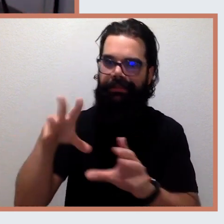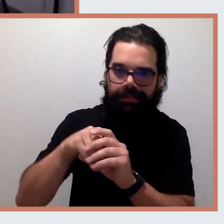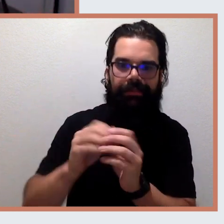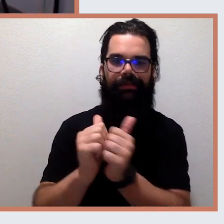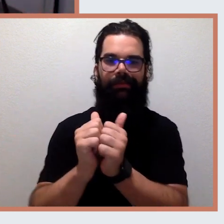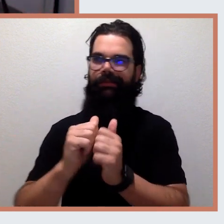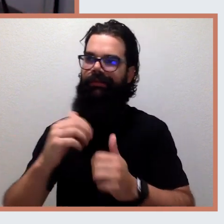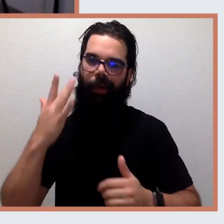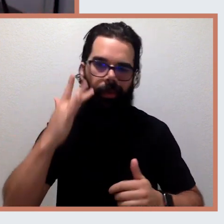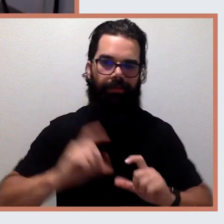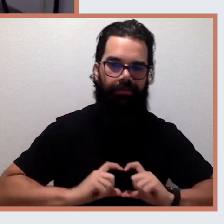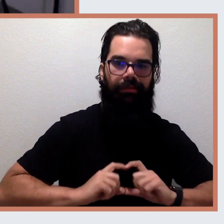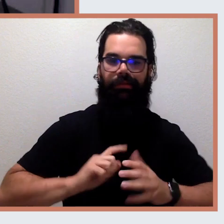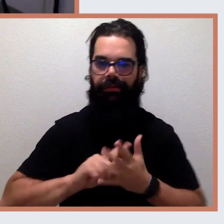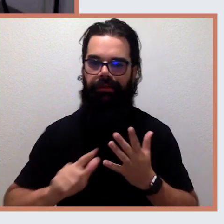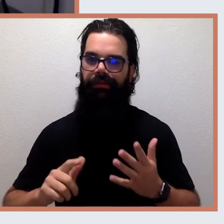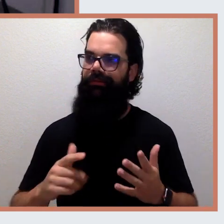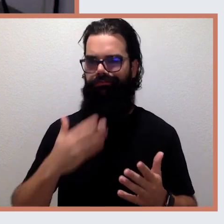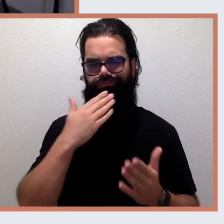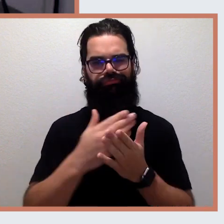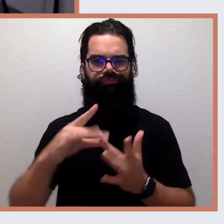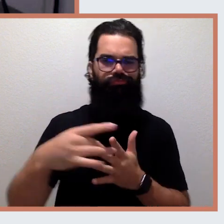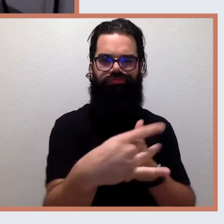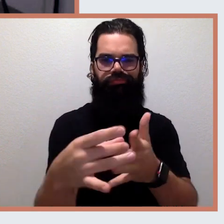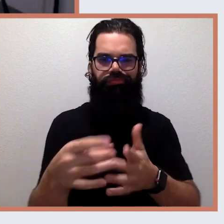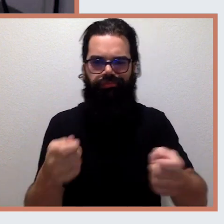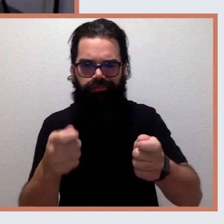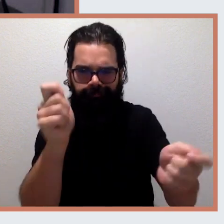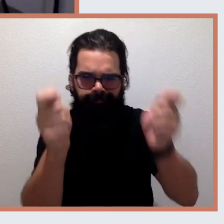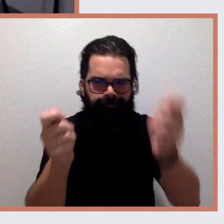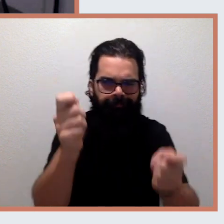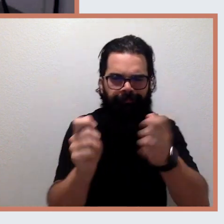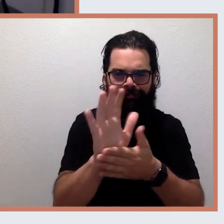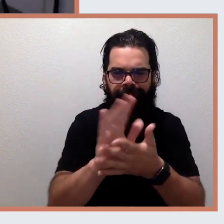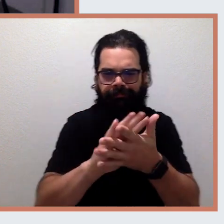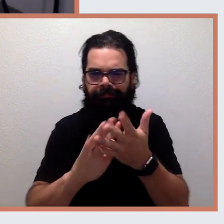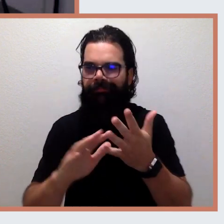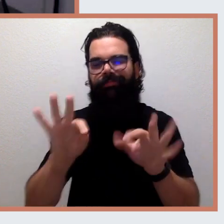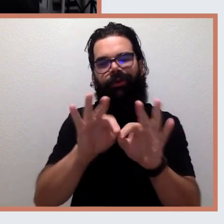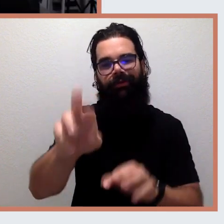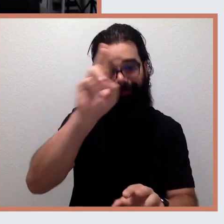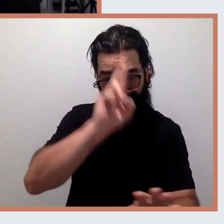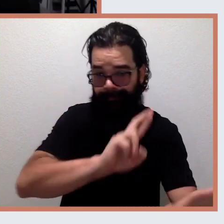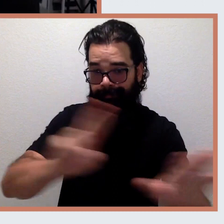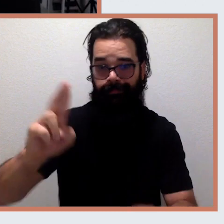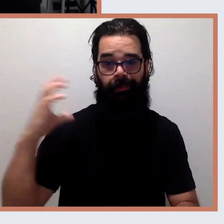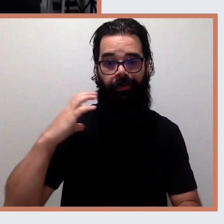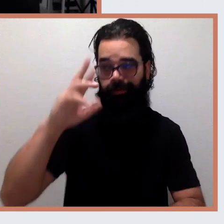I won the gold when I was little, and it was a lot of fun, so I'm good at taking direction because you respect your coach, you know,